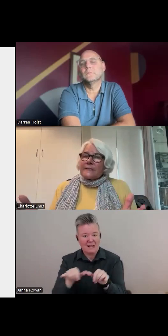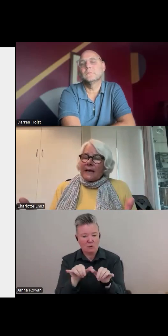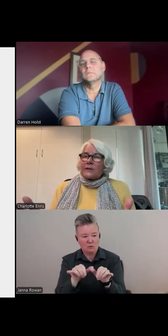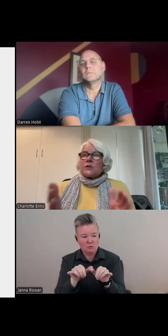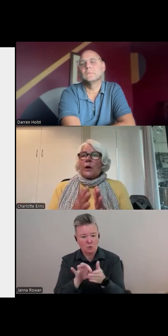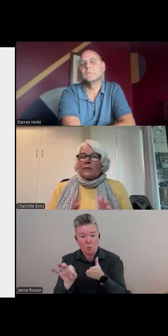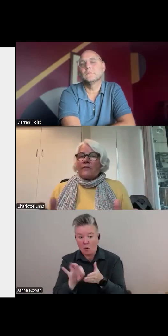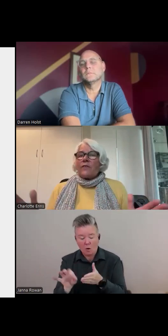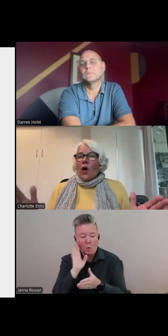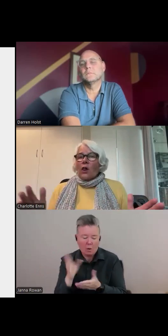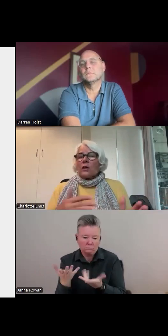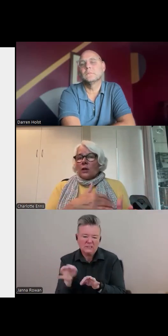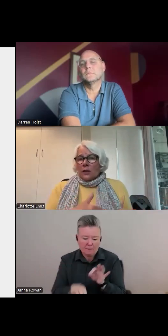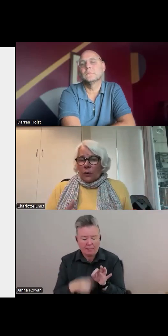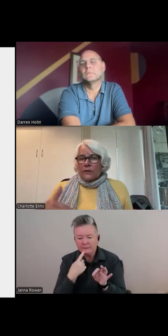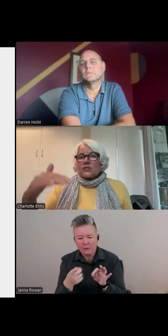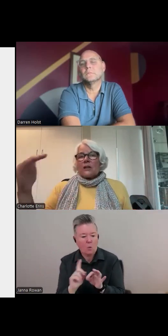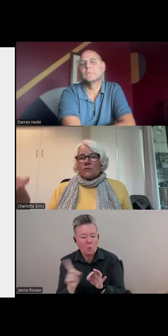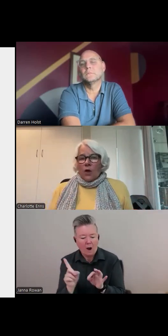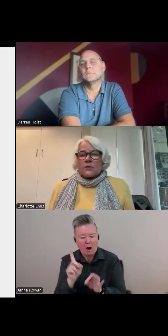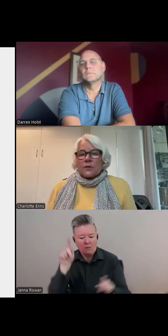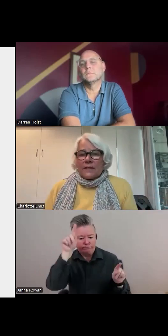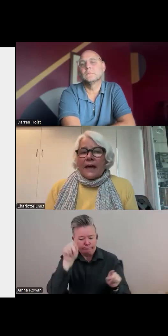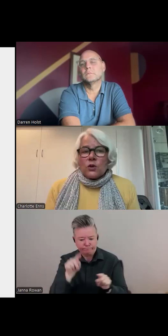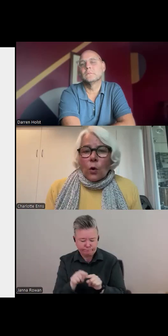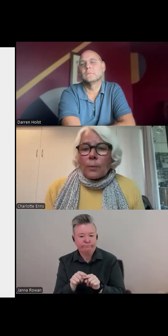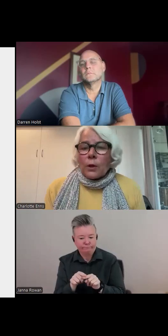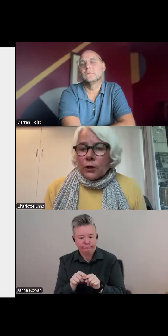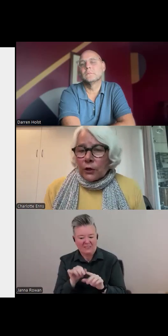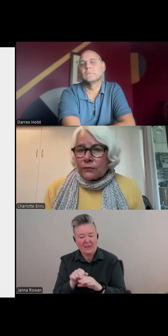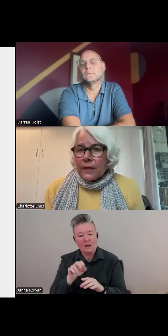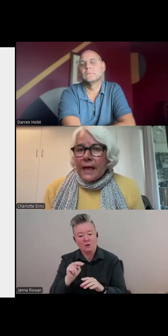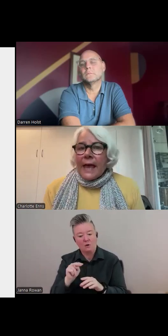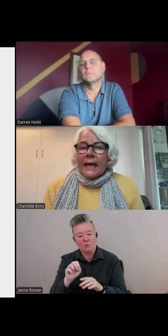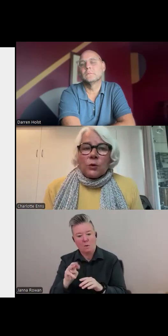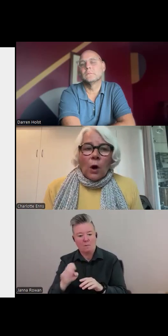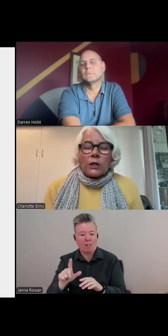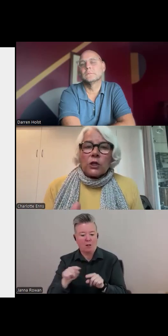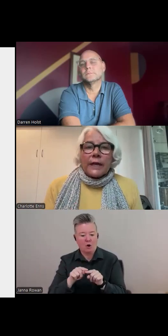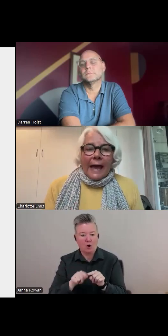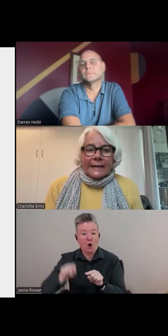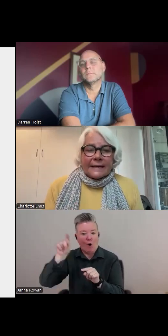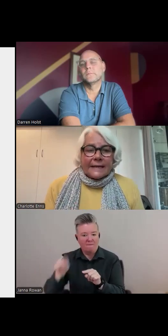to the standard score simply tells you where they fall, where the child falls within that normal curve.